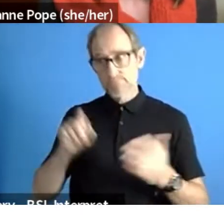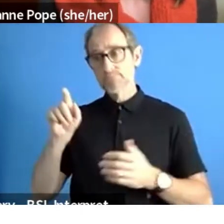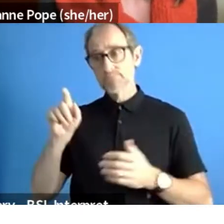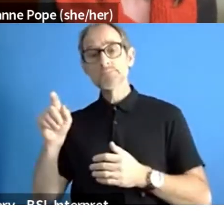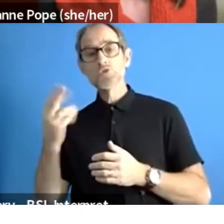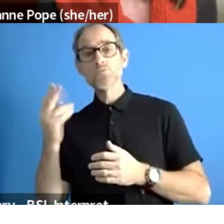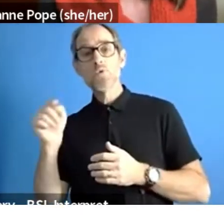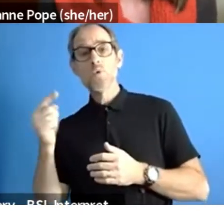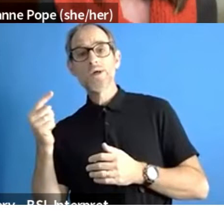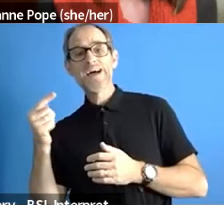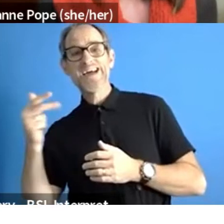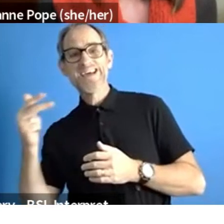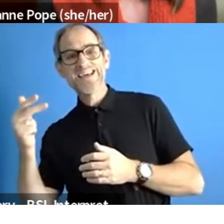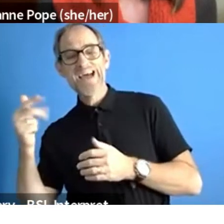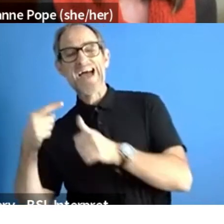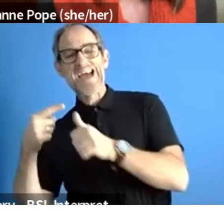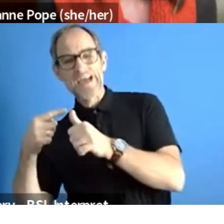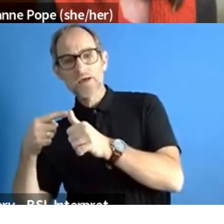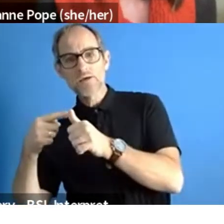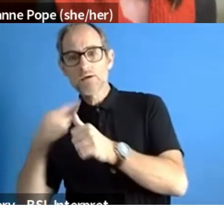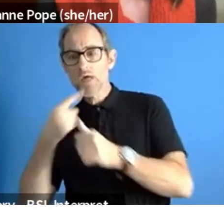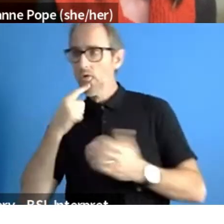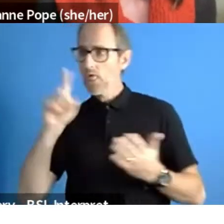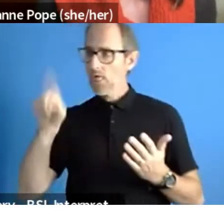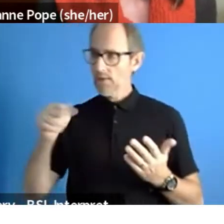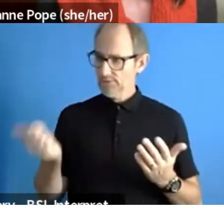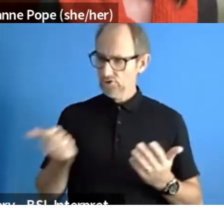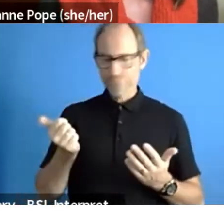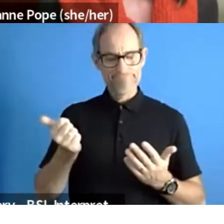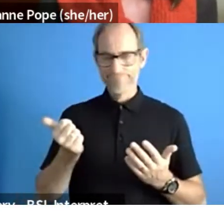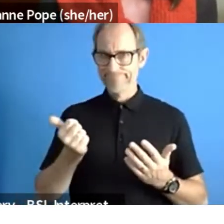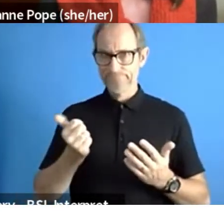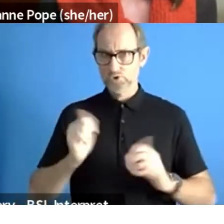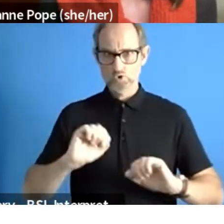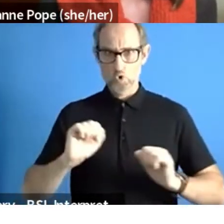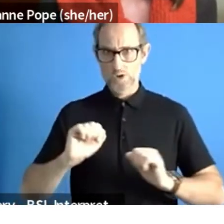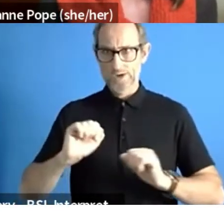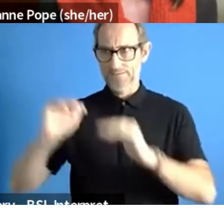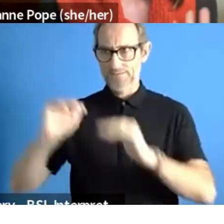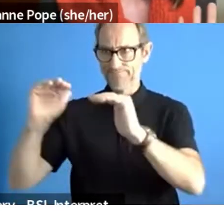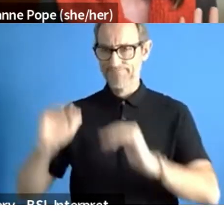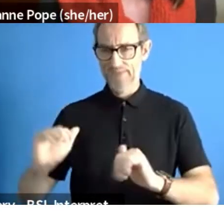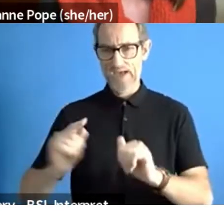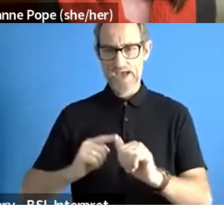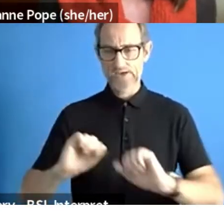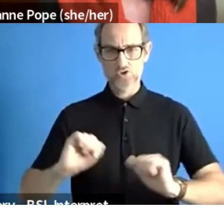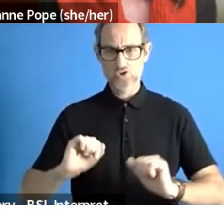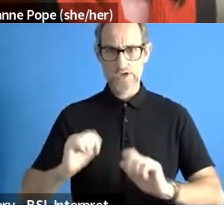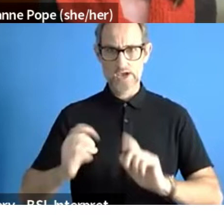No. We're not even at the A level yet.